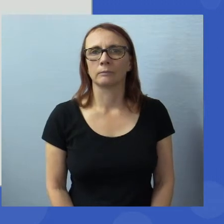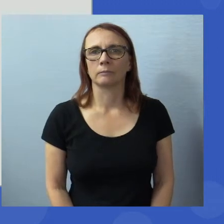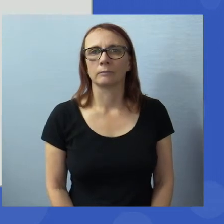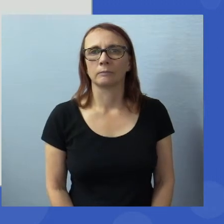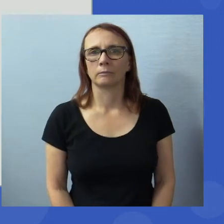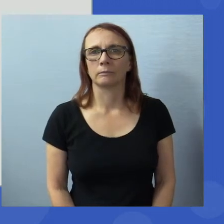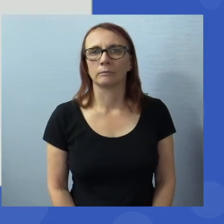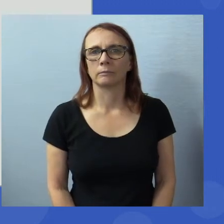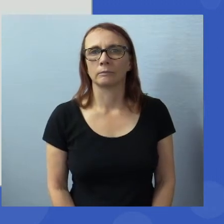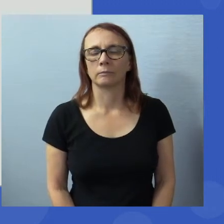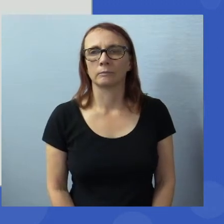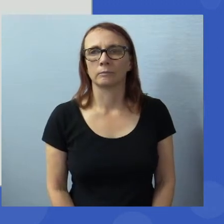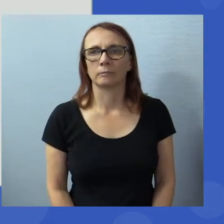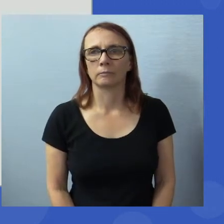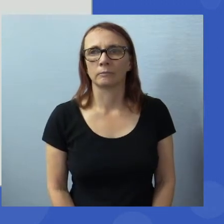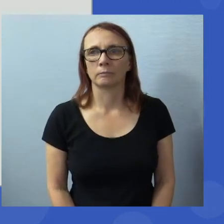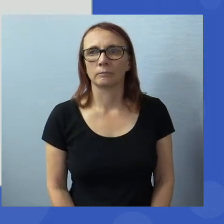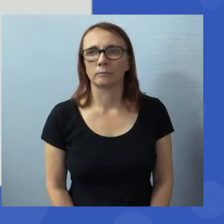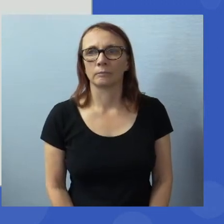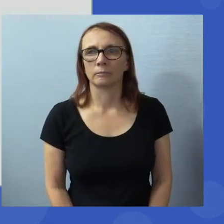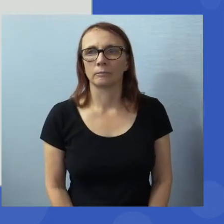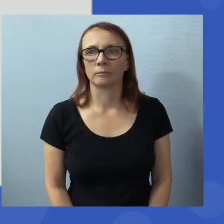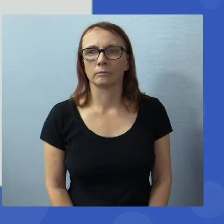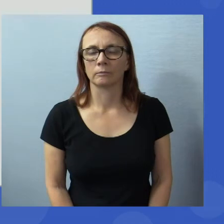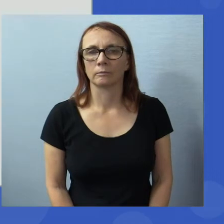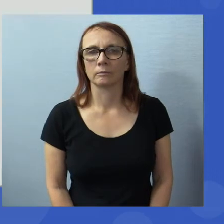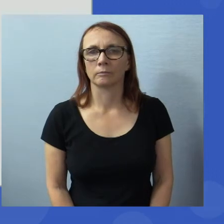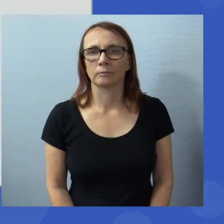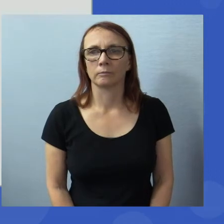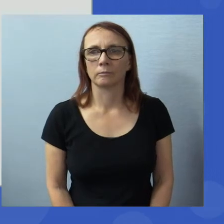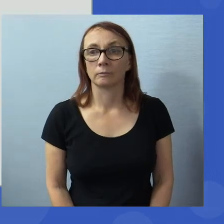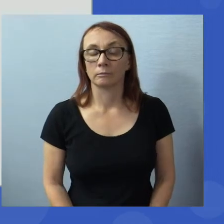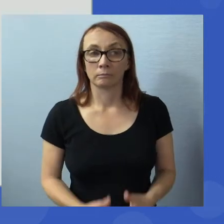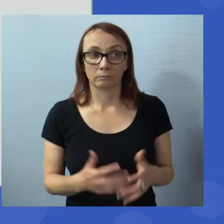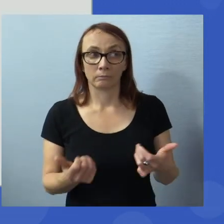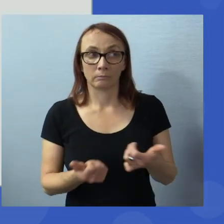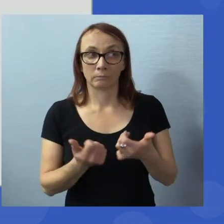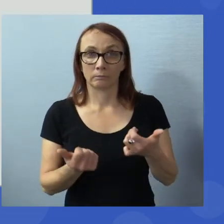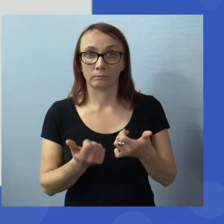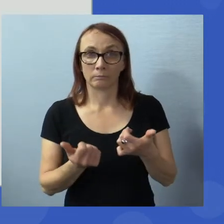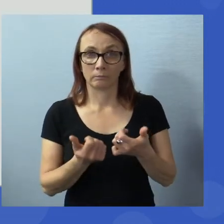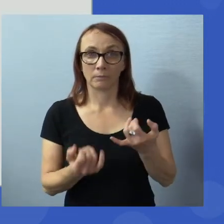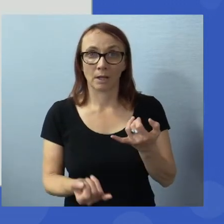okay if I could just call on anybody else who wants to make a final support